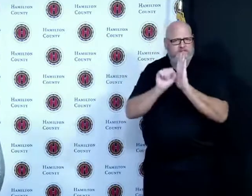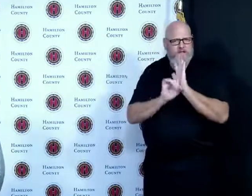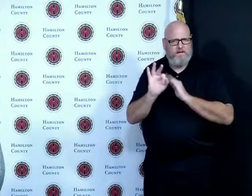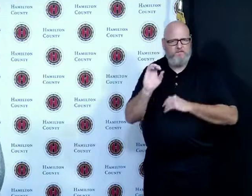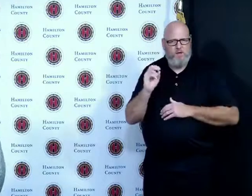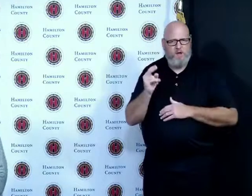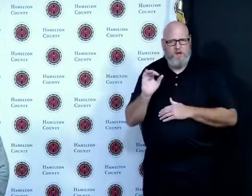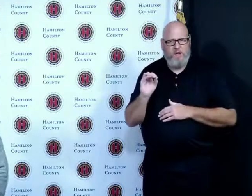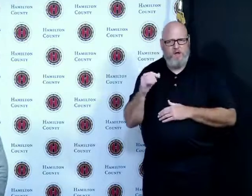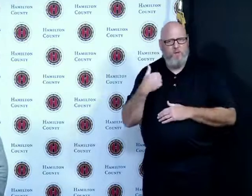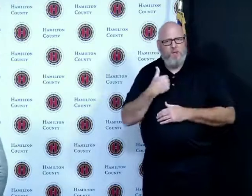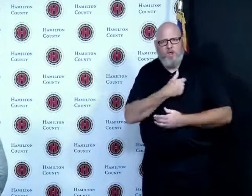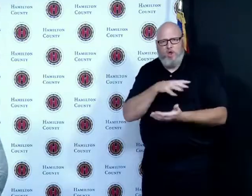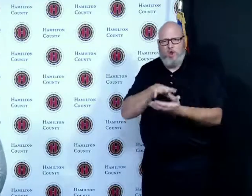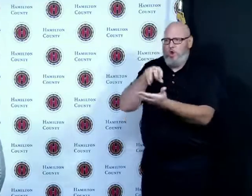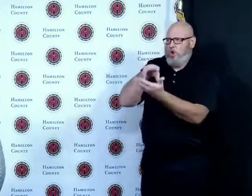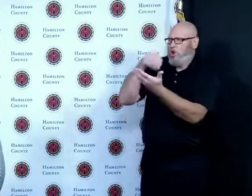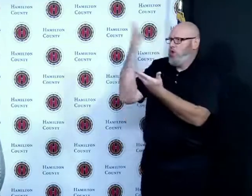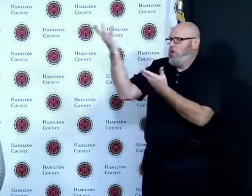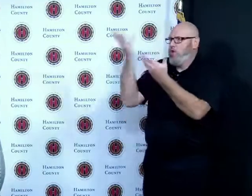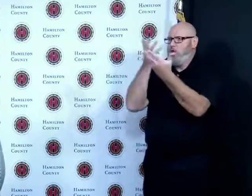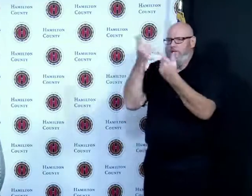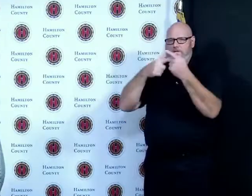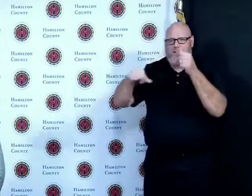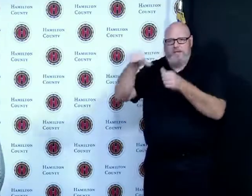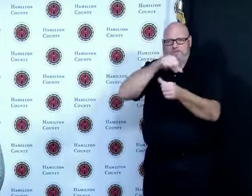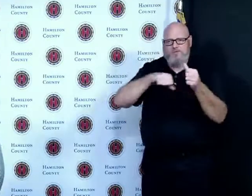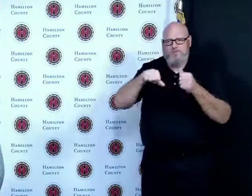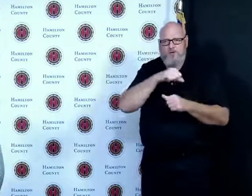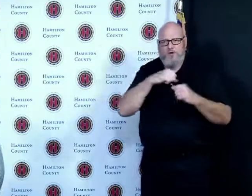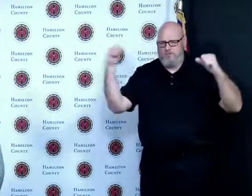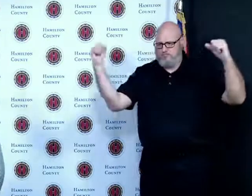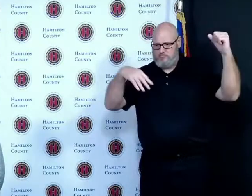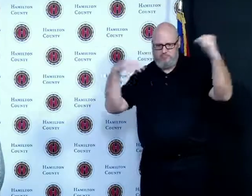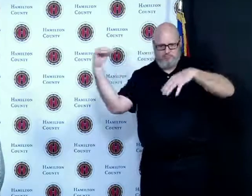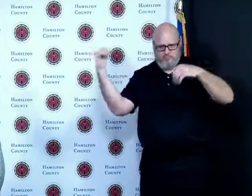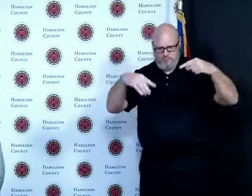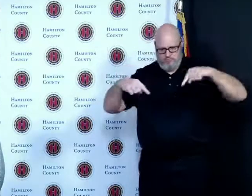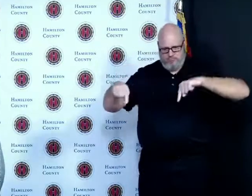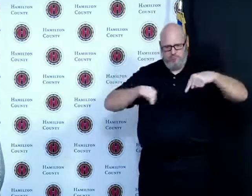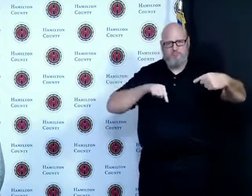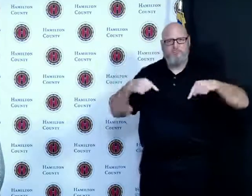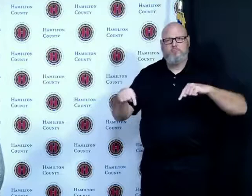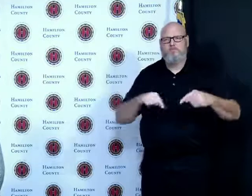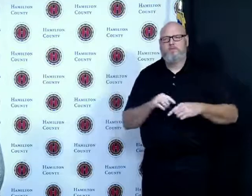of the things that we've been asked to do for the health gap for the state is to develop a toolkit